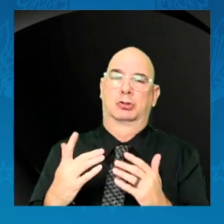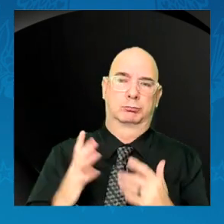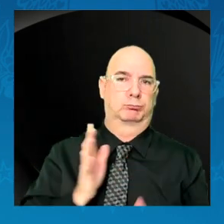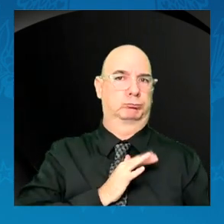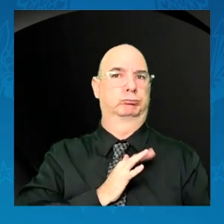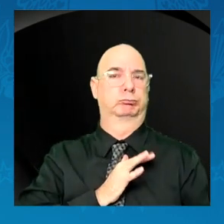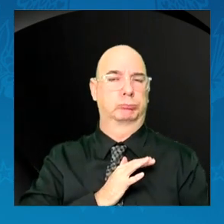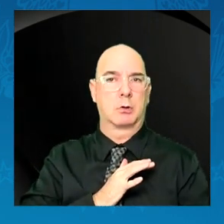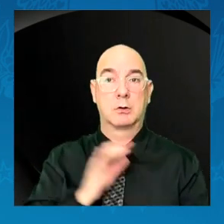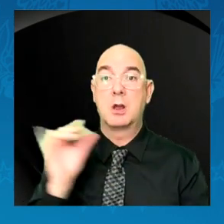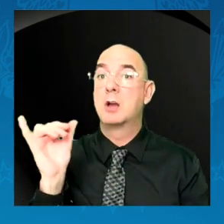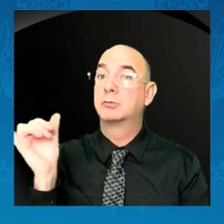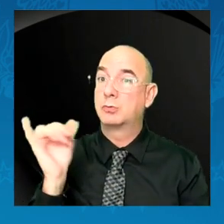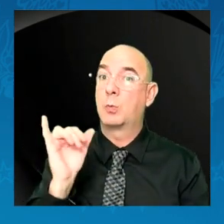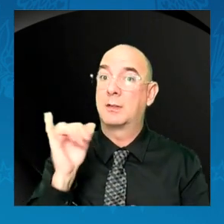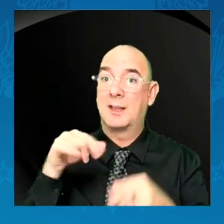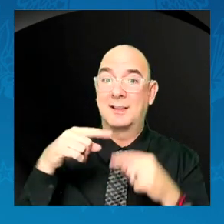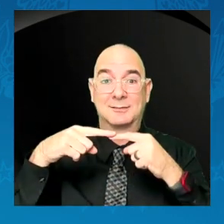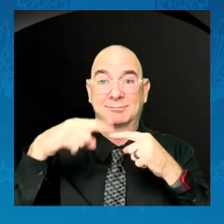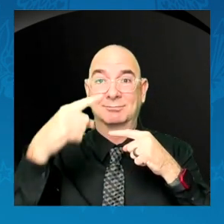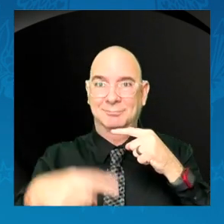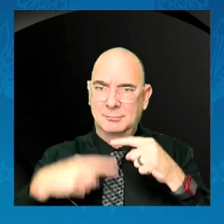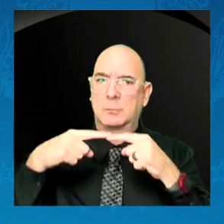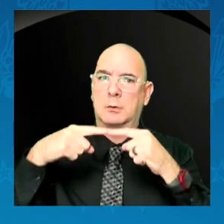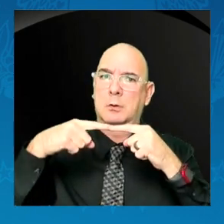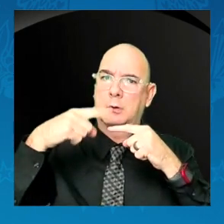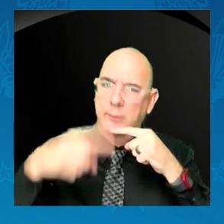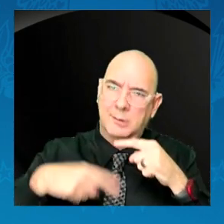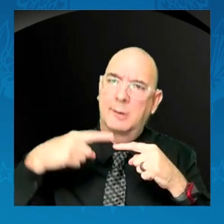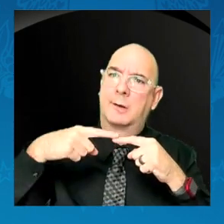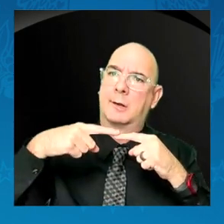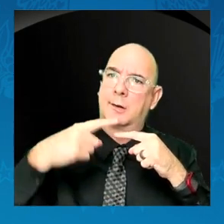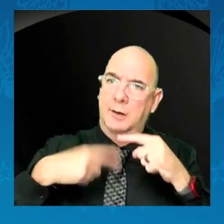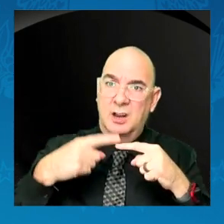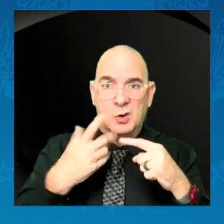In other words, we found that giving students the opportunity to work on space systems